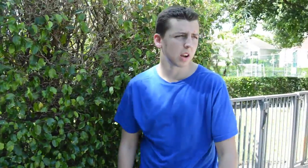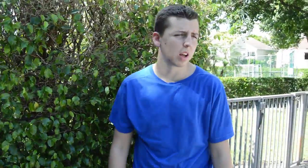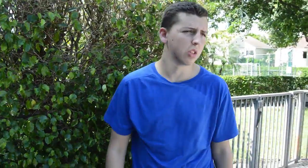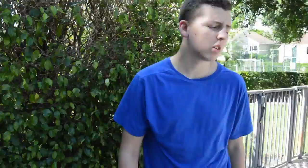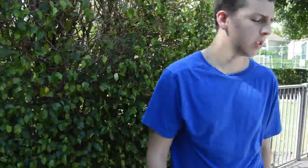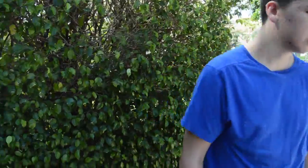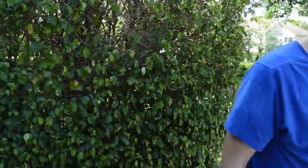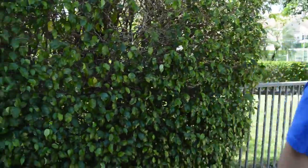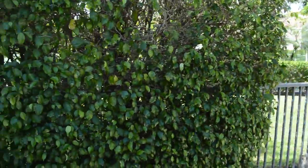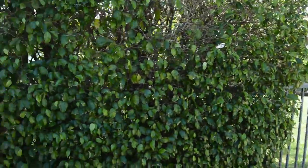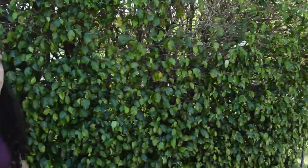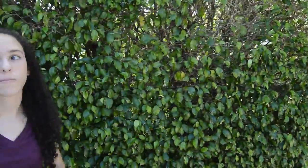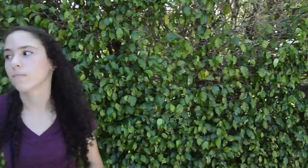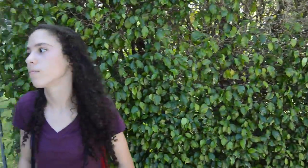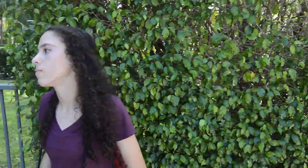(angry) Me estas cargando.